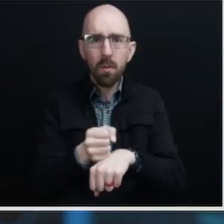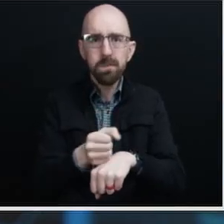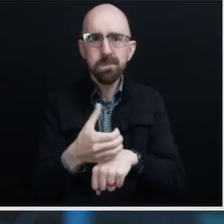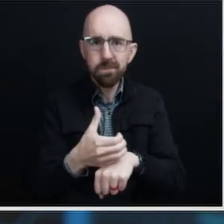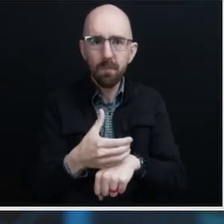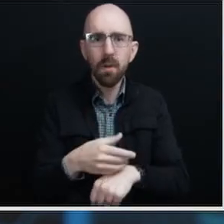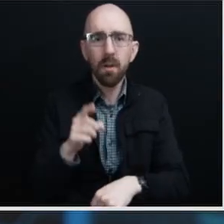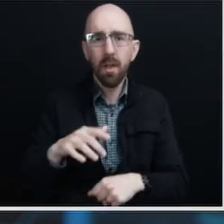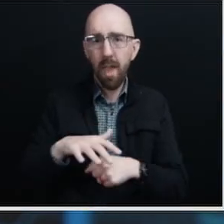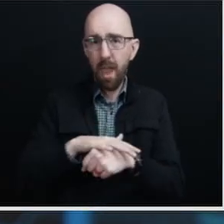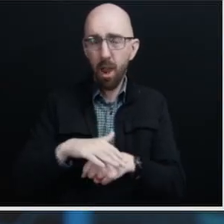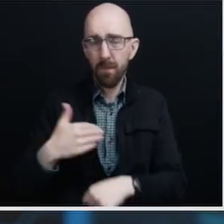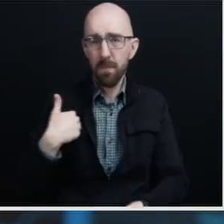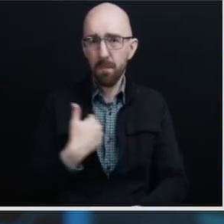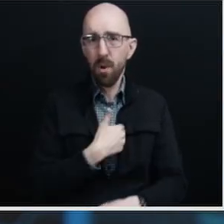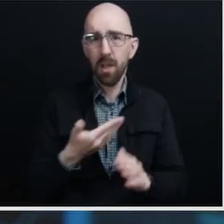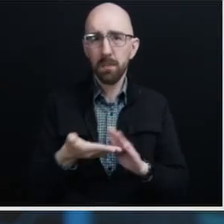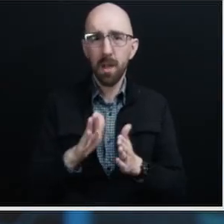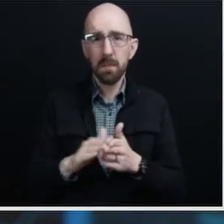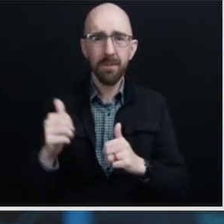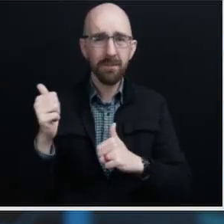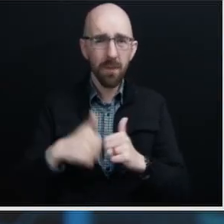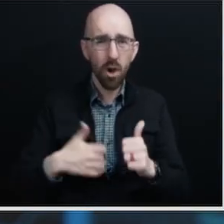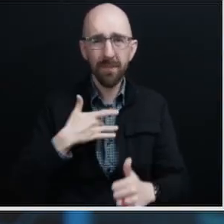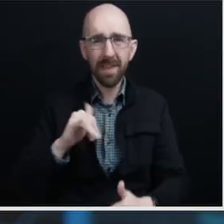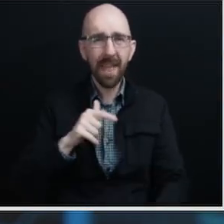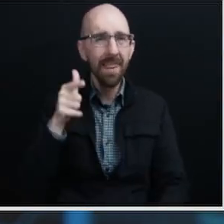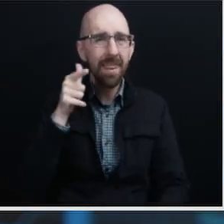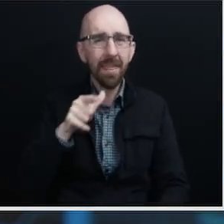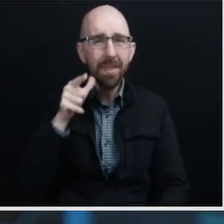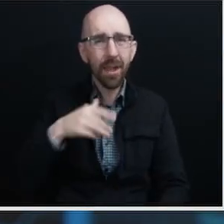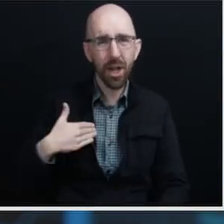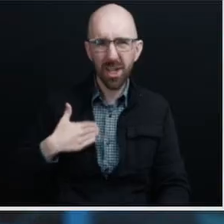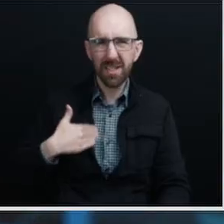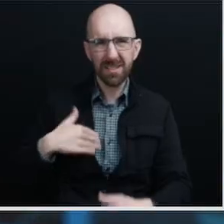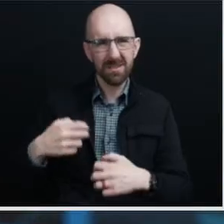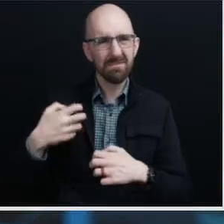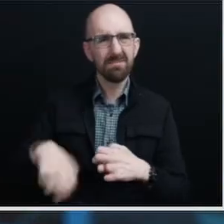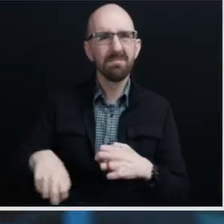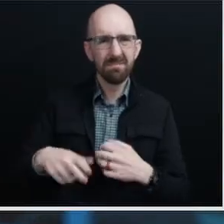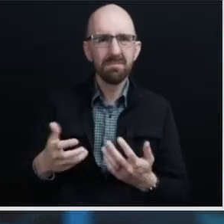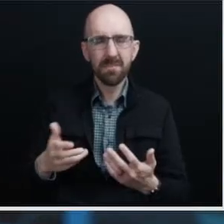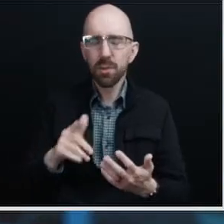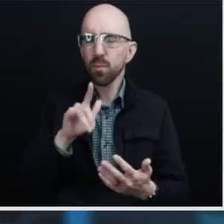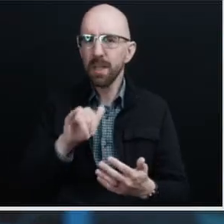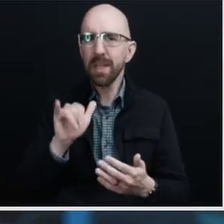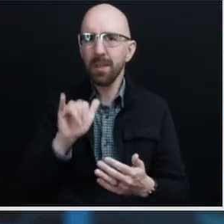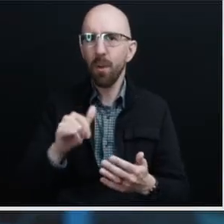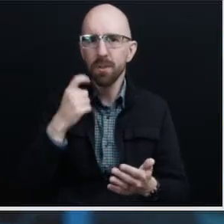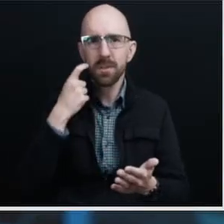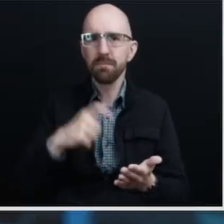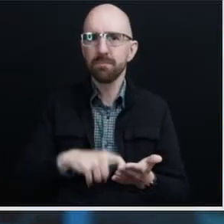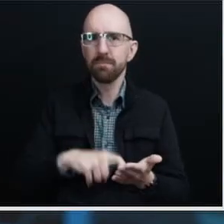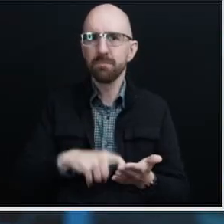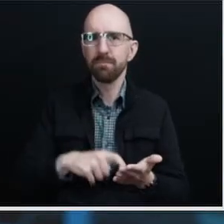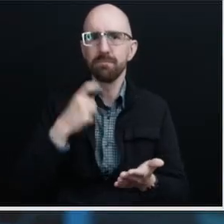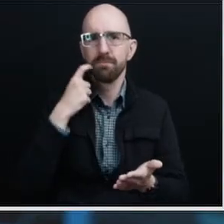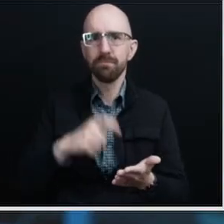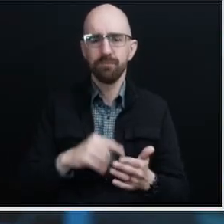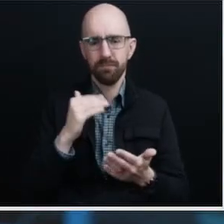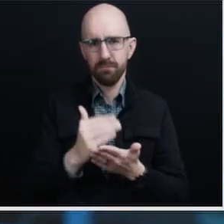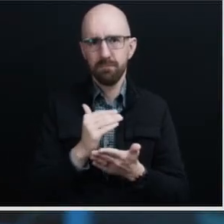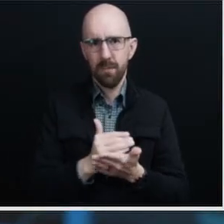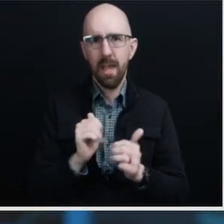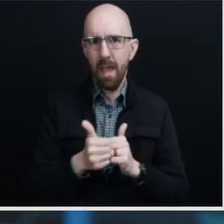um firm leathery feeling. And so those are um really the hallmarks of how we diagnosis. Um and